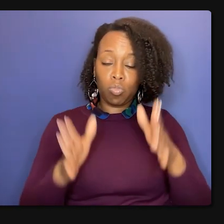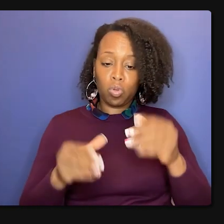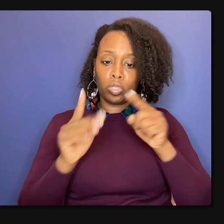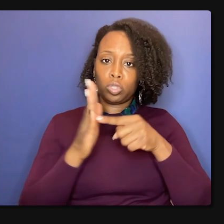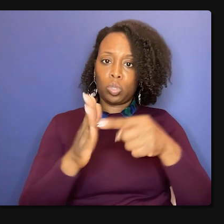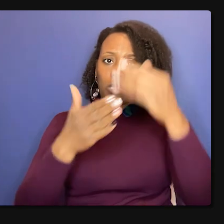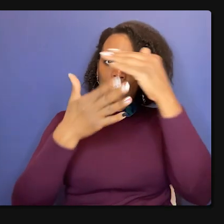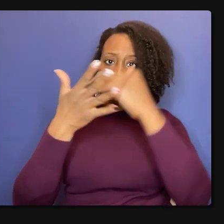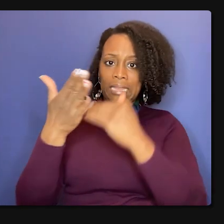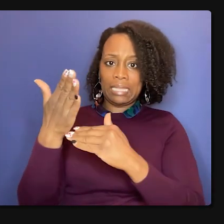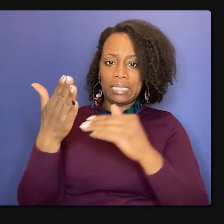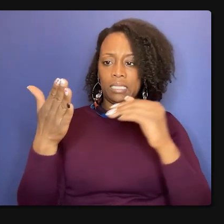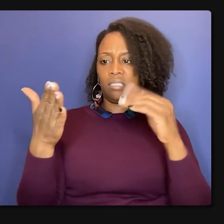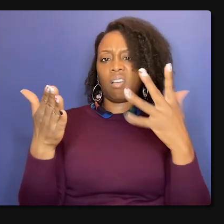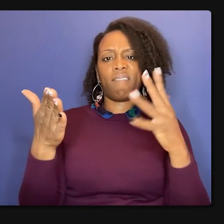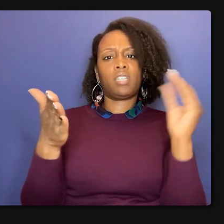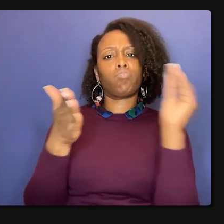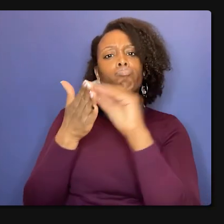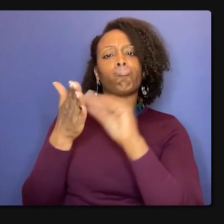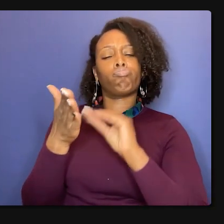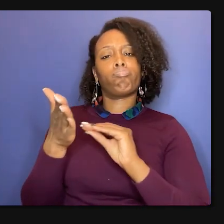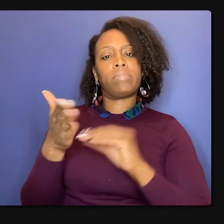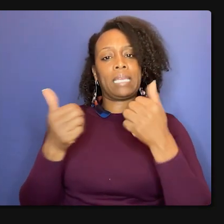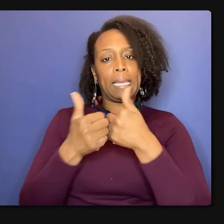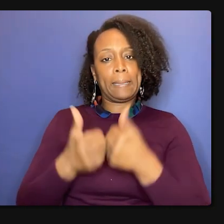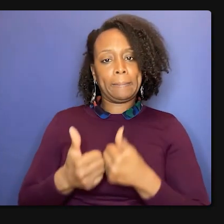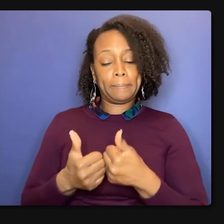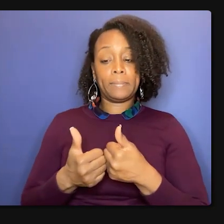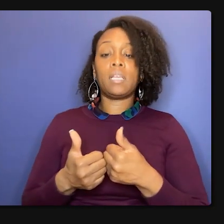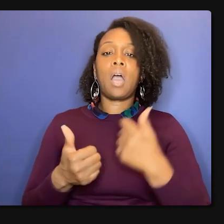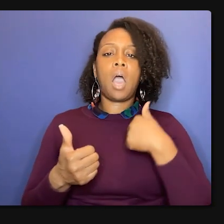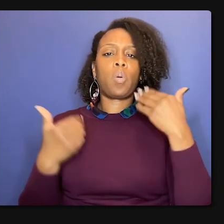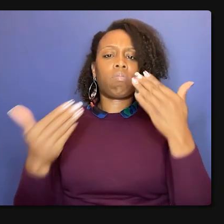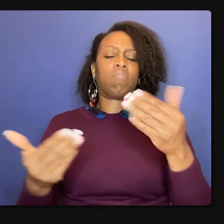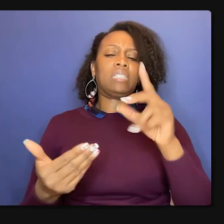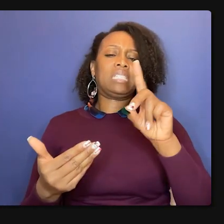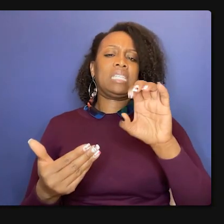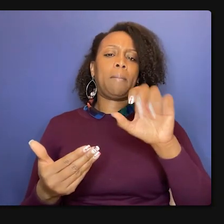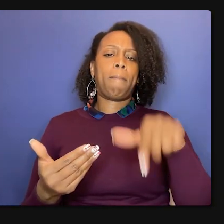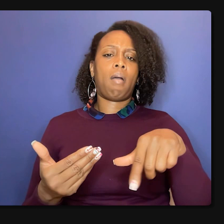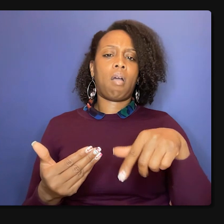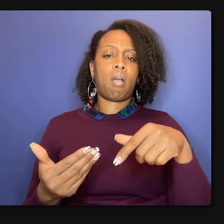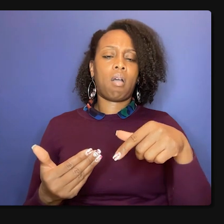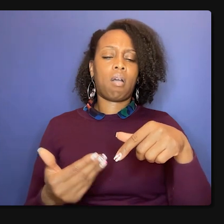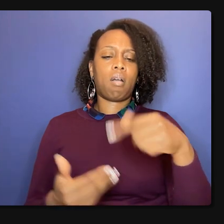of the titles installed on my console. I'm going to go ahead and debug a packaged build